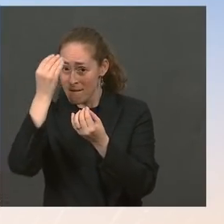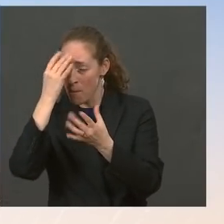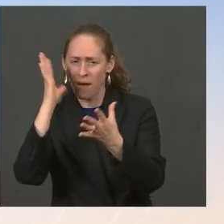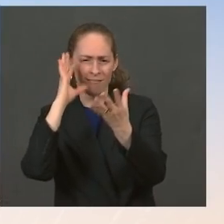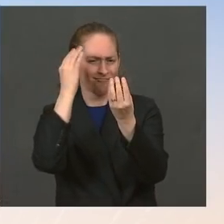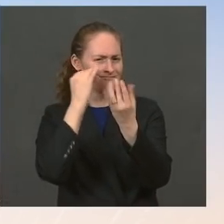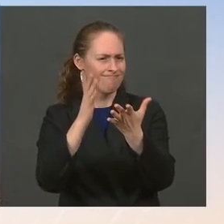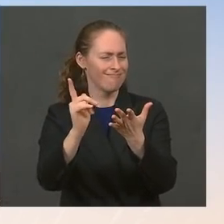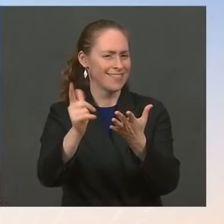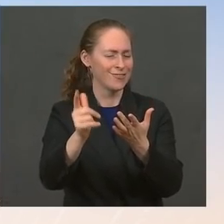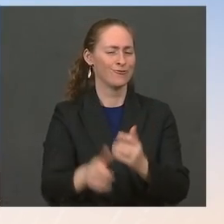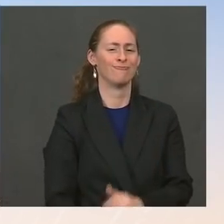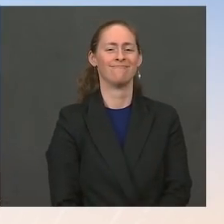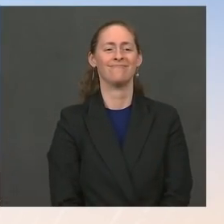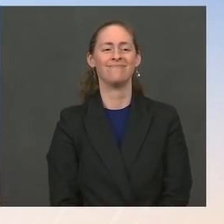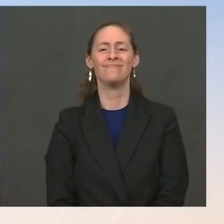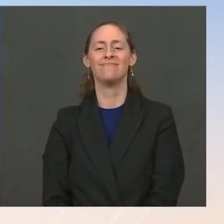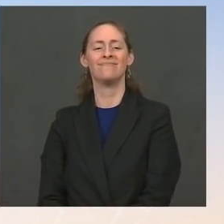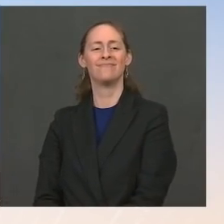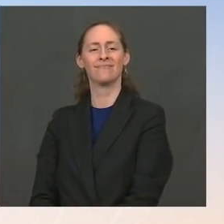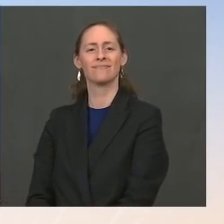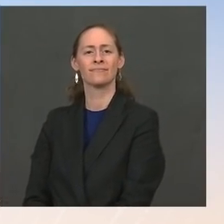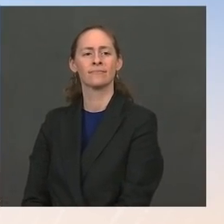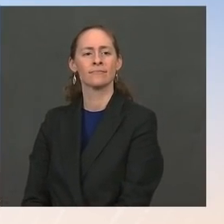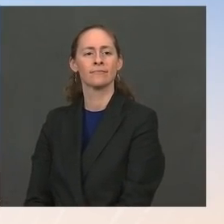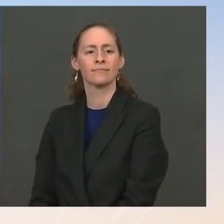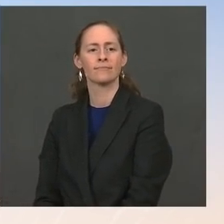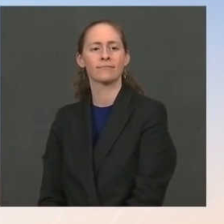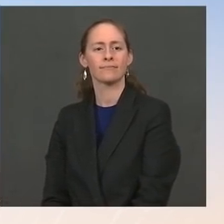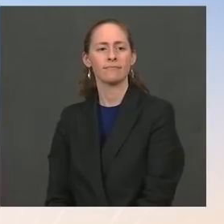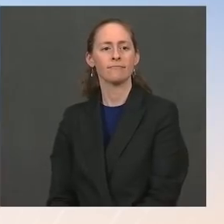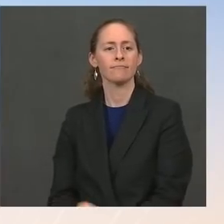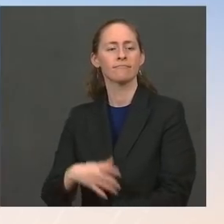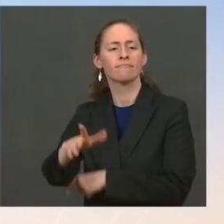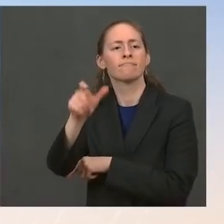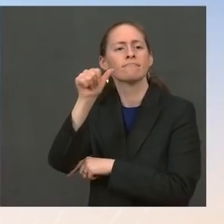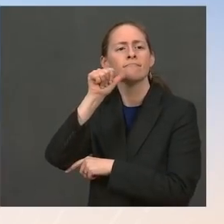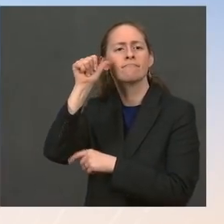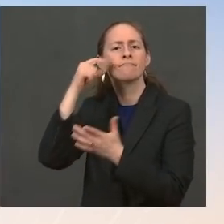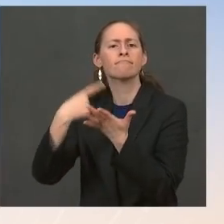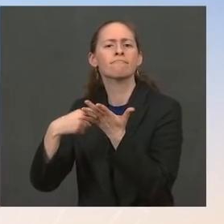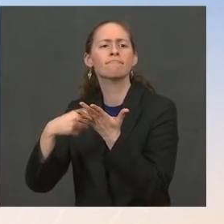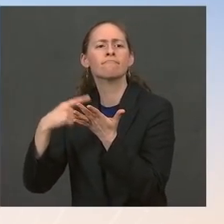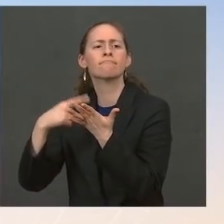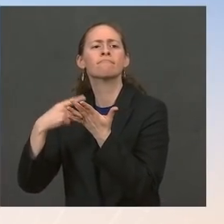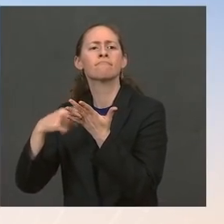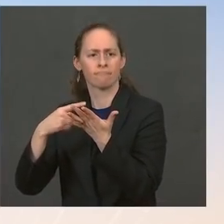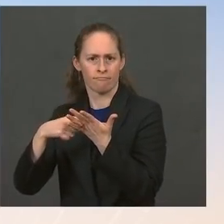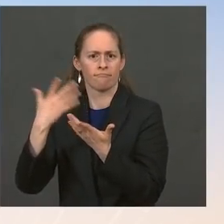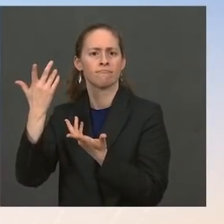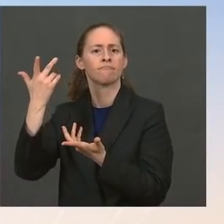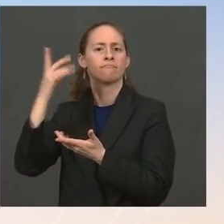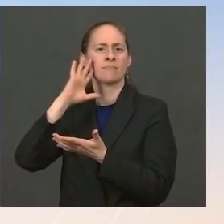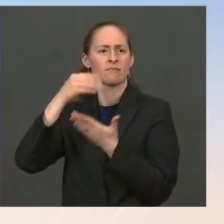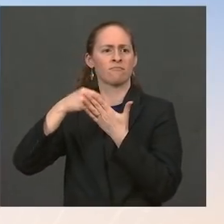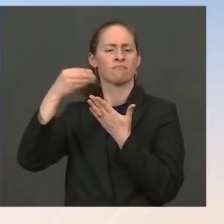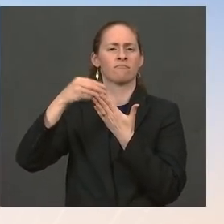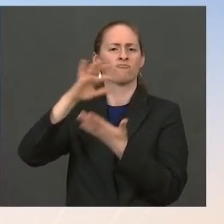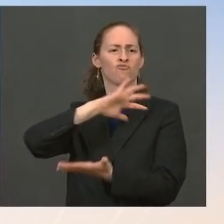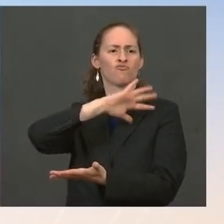In his statement yesterday, when he talked about the U.S. purchasing Pfizer's COVID-19 pill, the President mentioned that he wanted to make that pill free for the public.